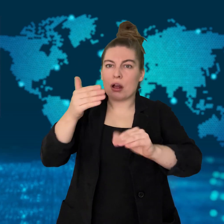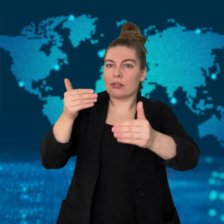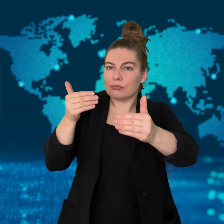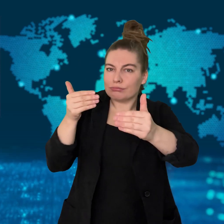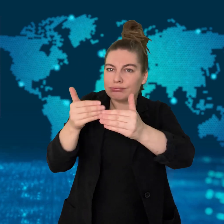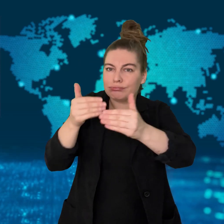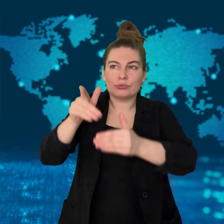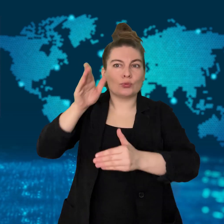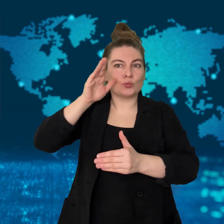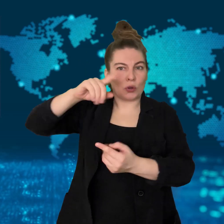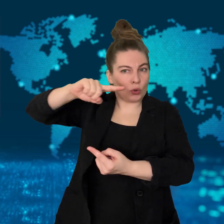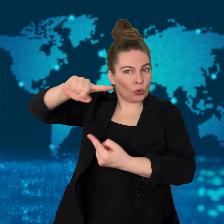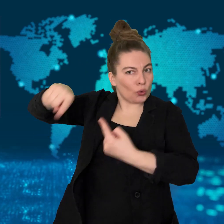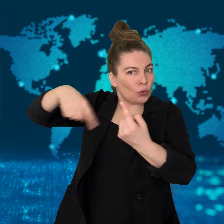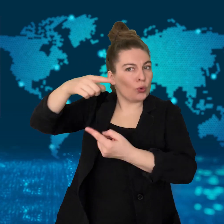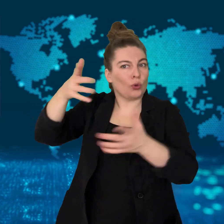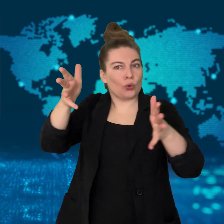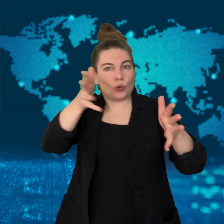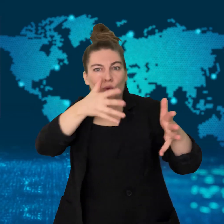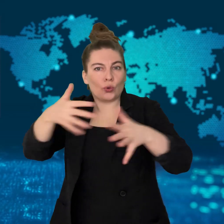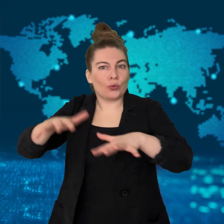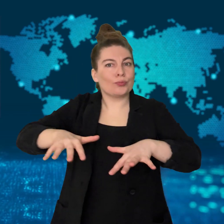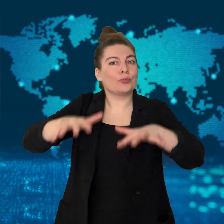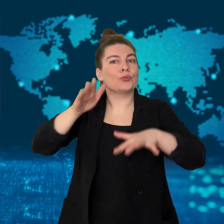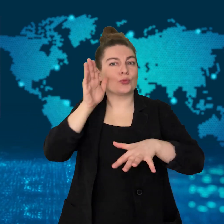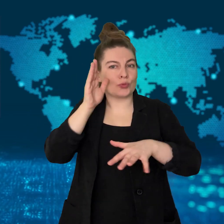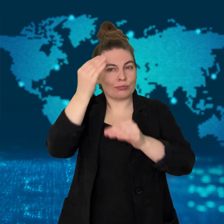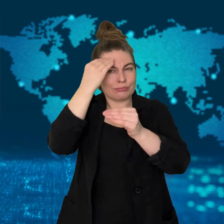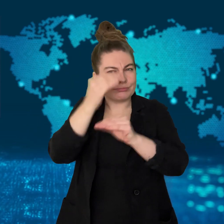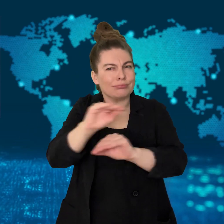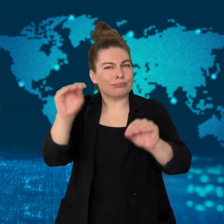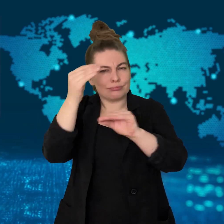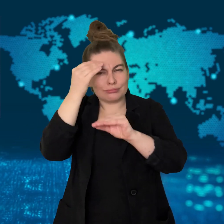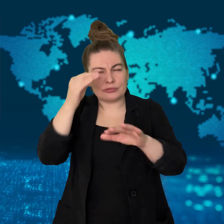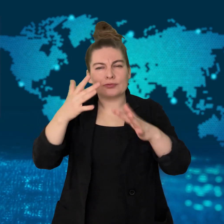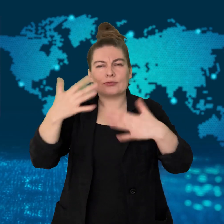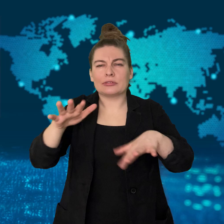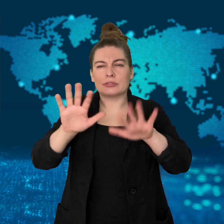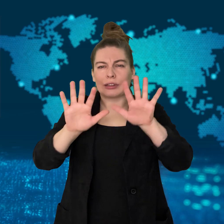and New South Wales had been bracing from